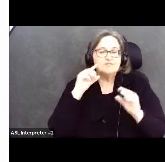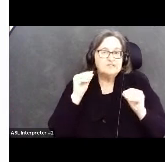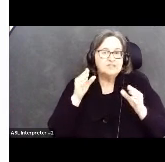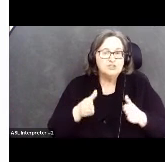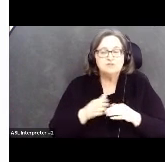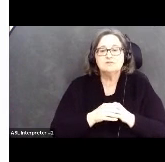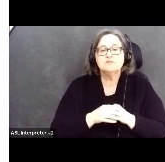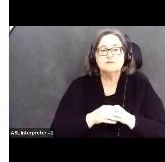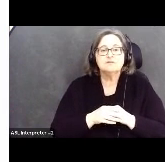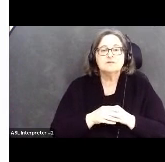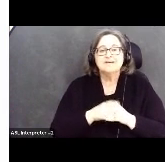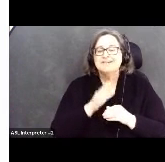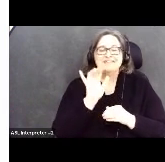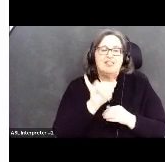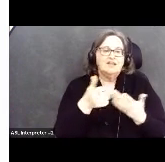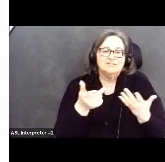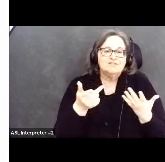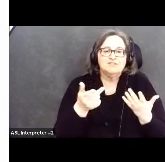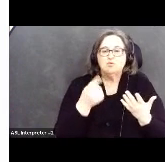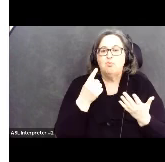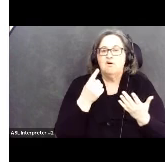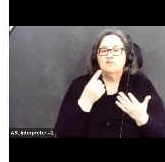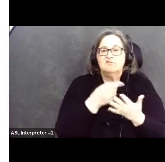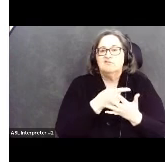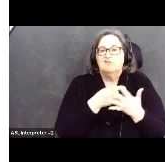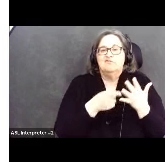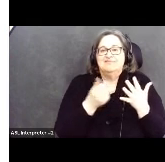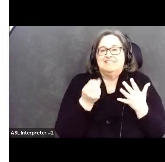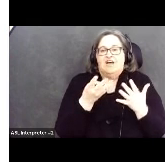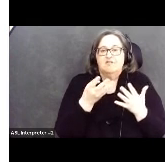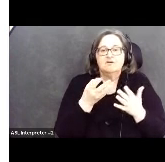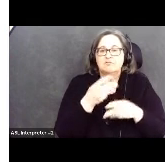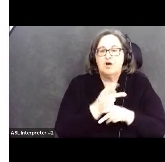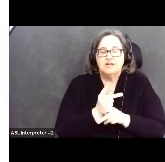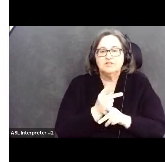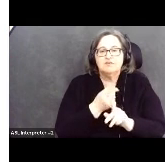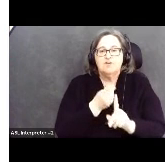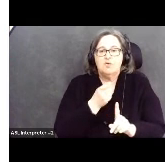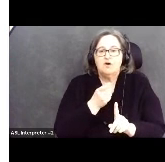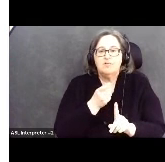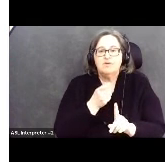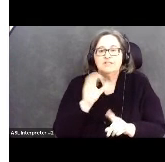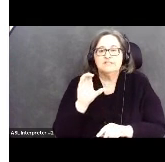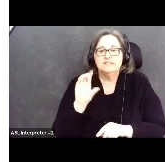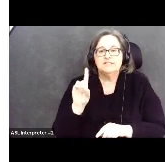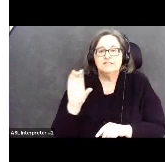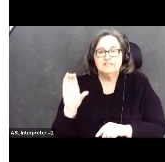And this is just one of several products from the Centers for Disease Control and